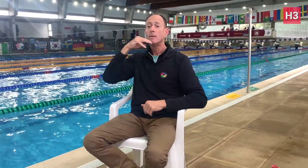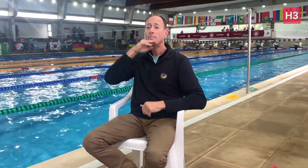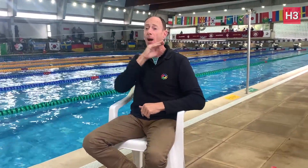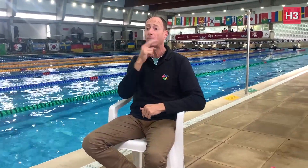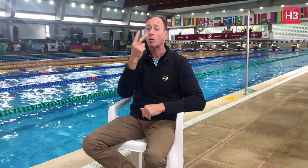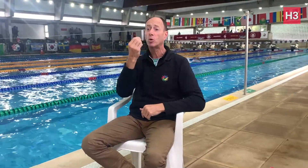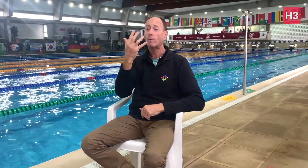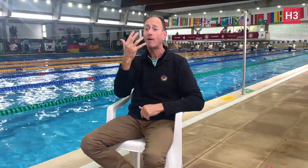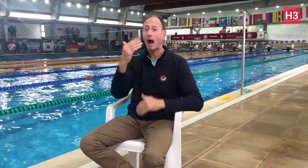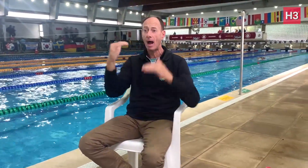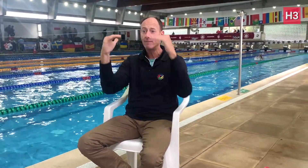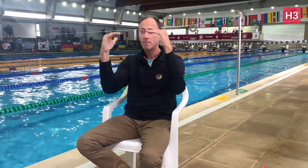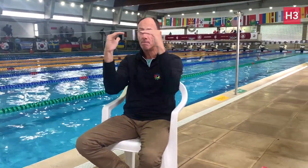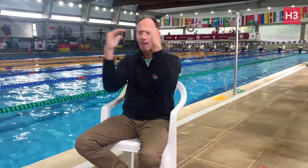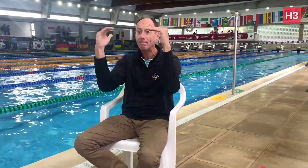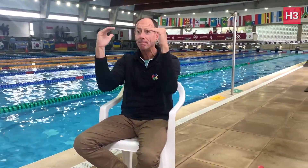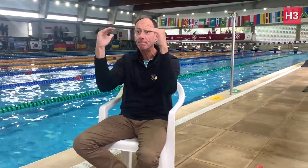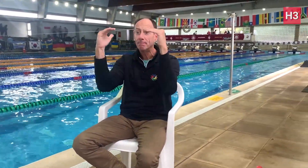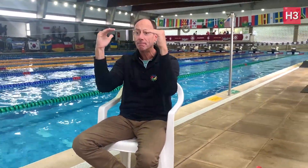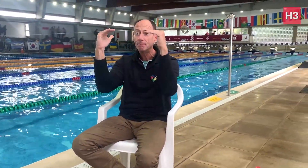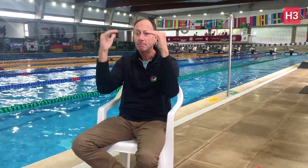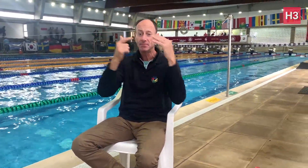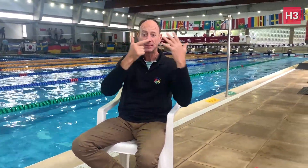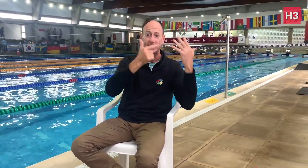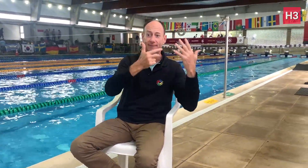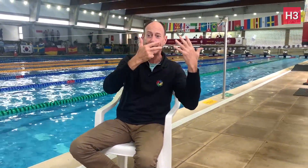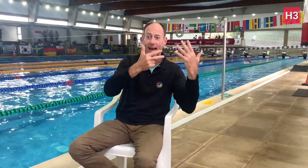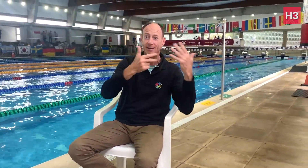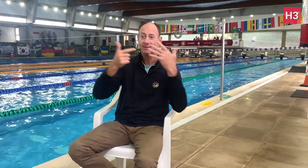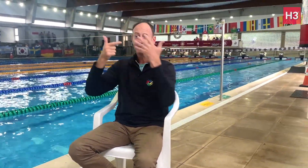In 2005 in Melbourne,